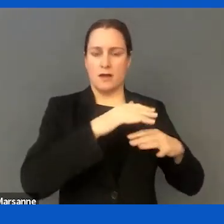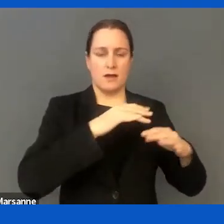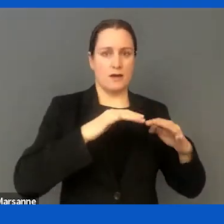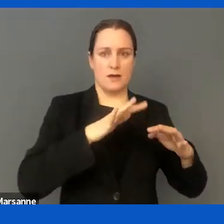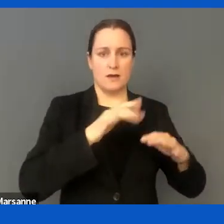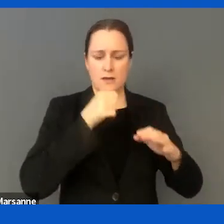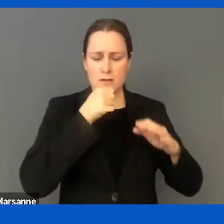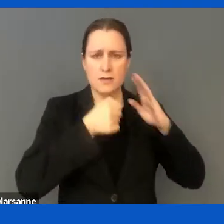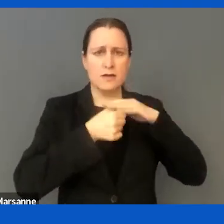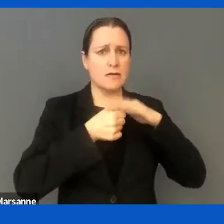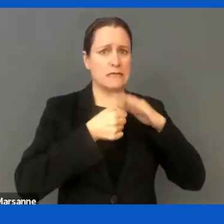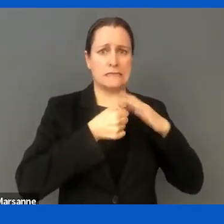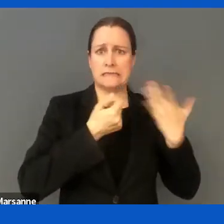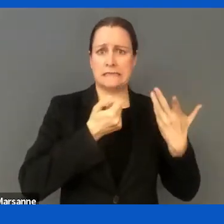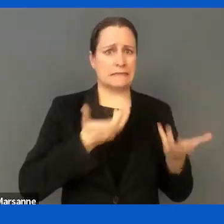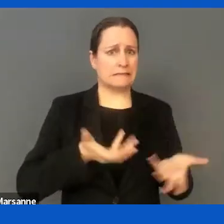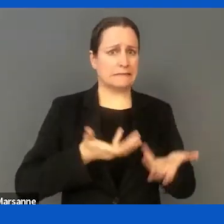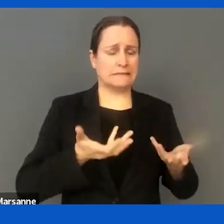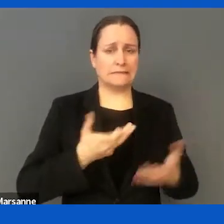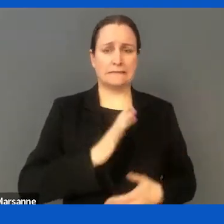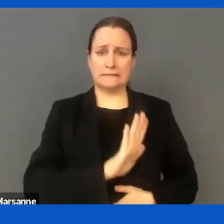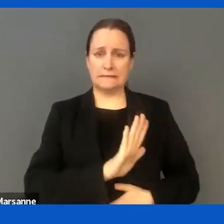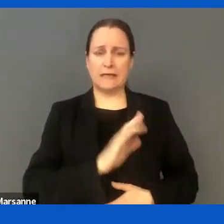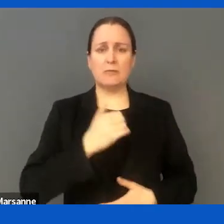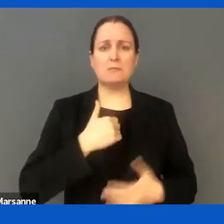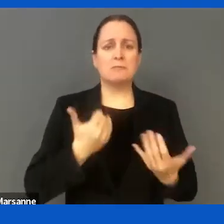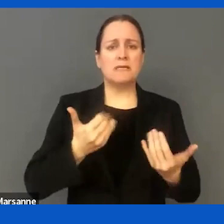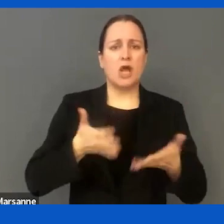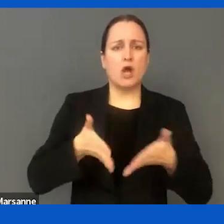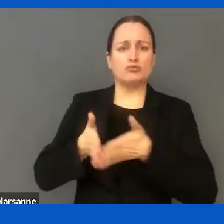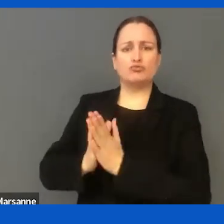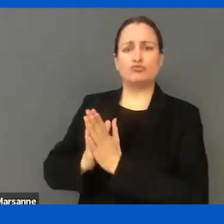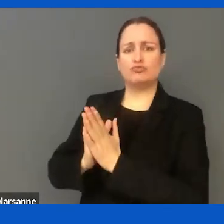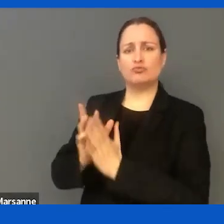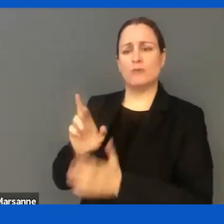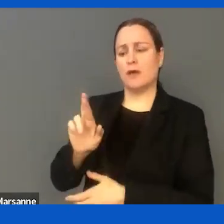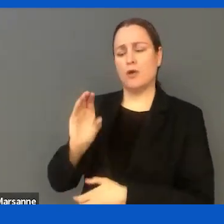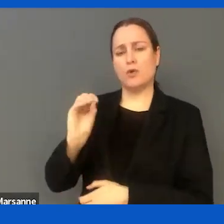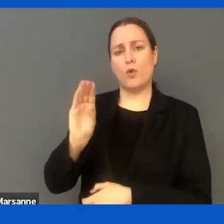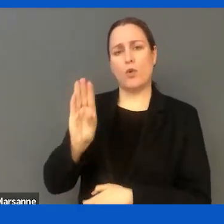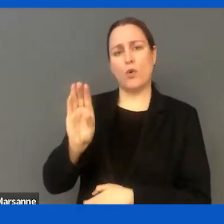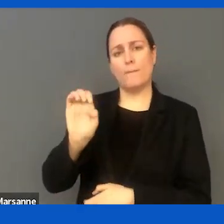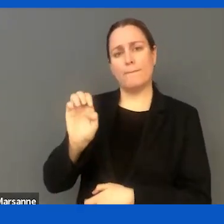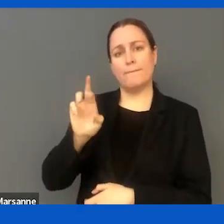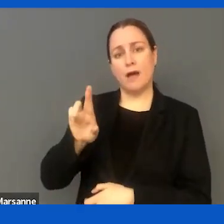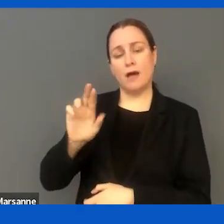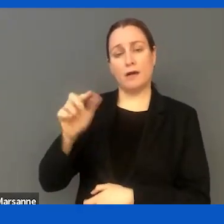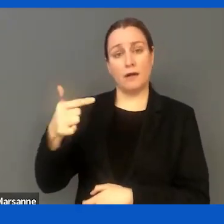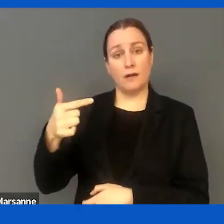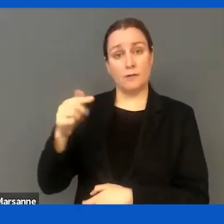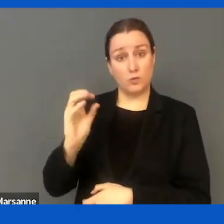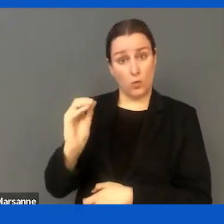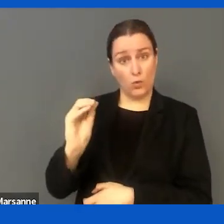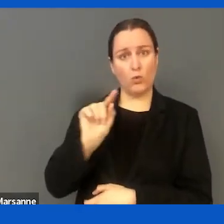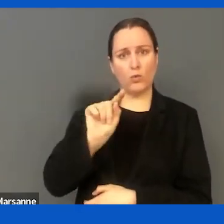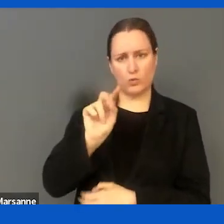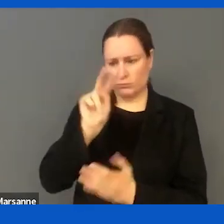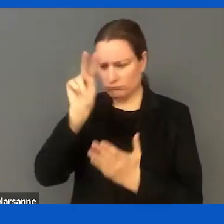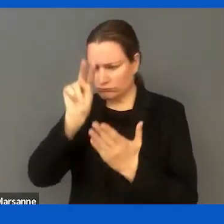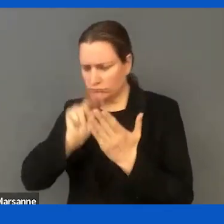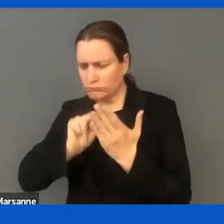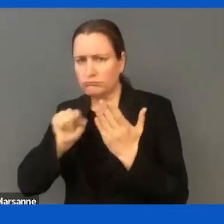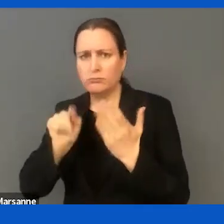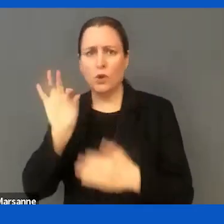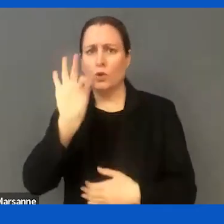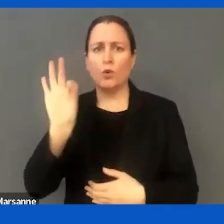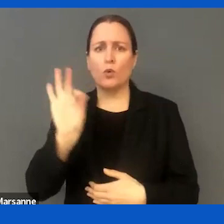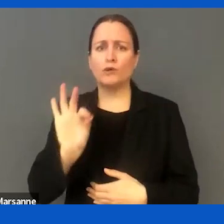in the room. Roberto, did you want to answer any of the questions coming through? Yeah?